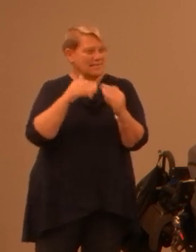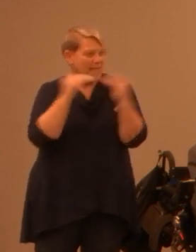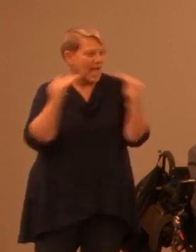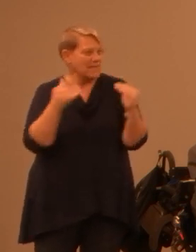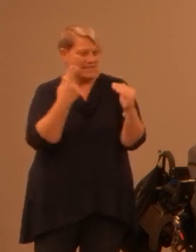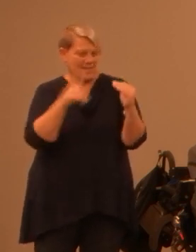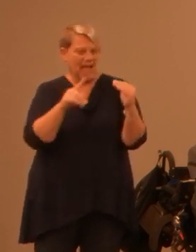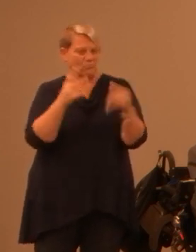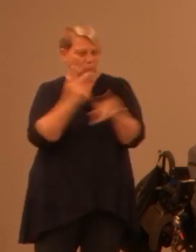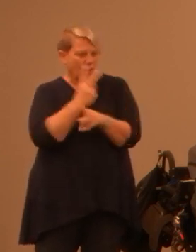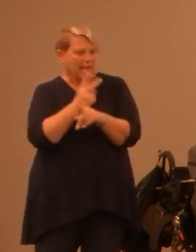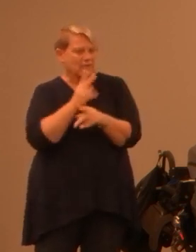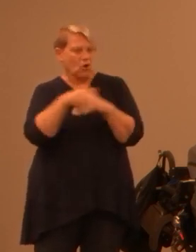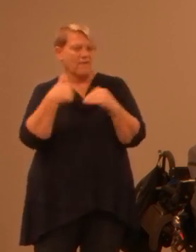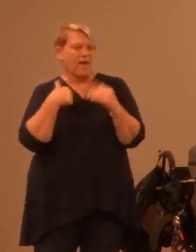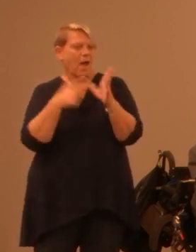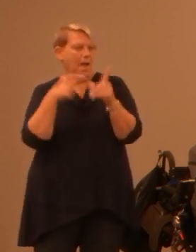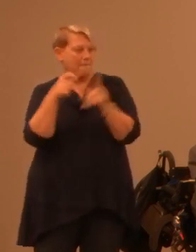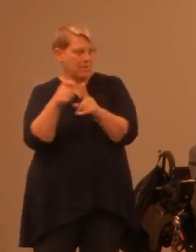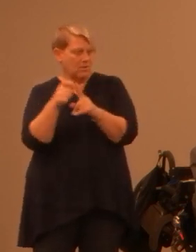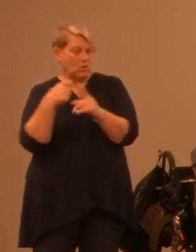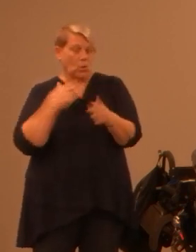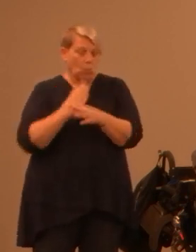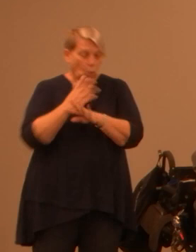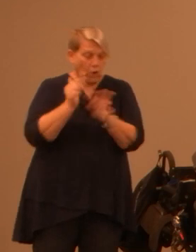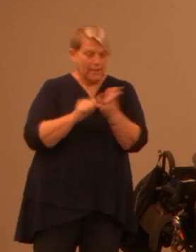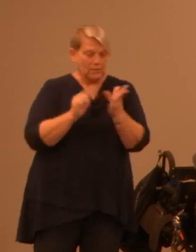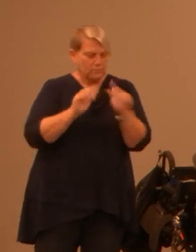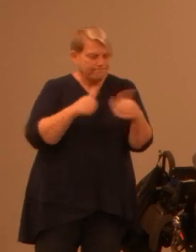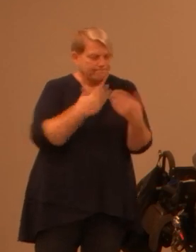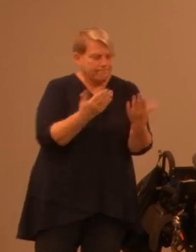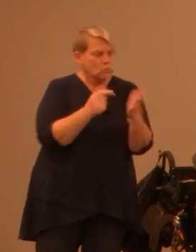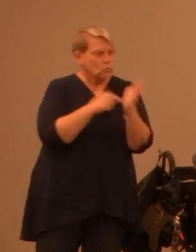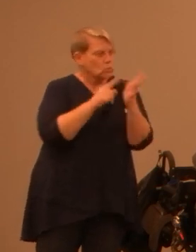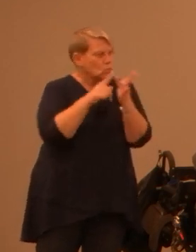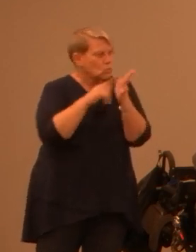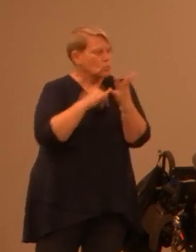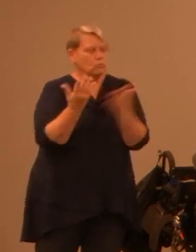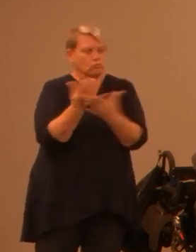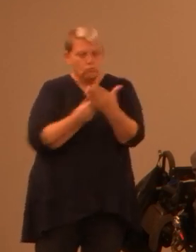and we've been working to provide tools and resources for our users to create